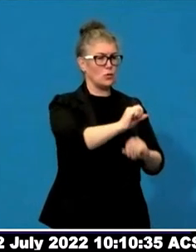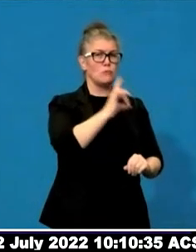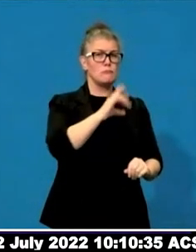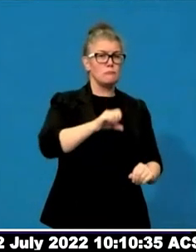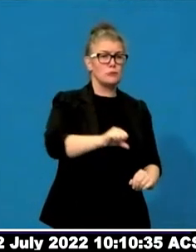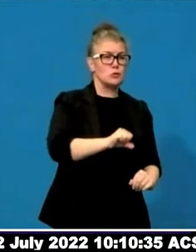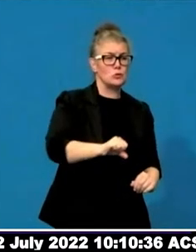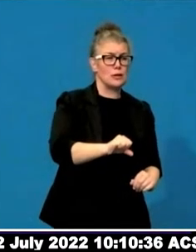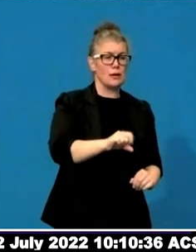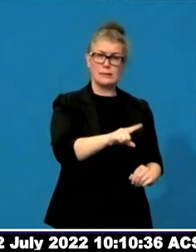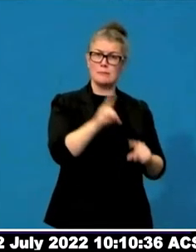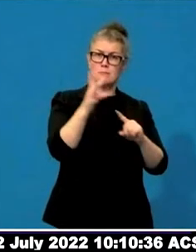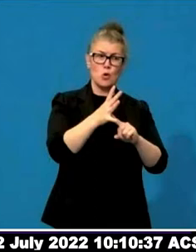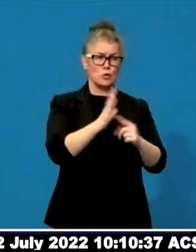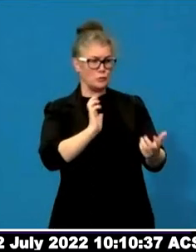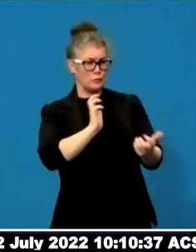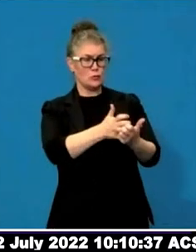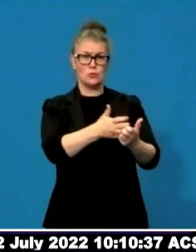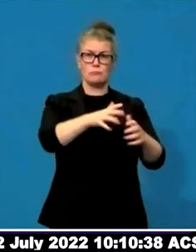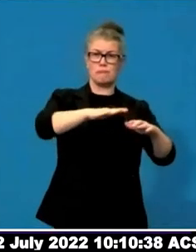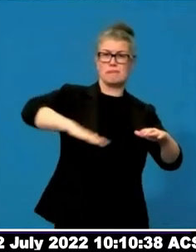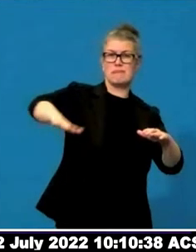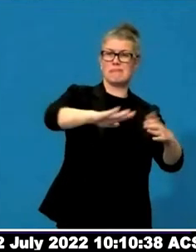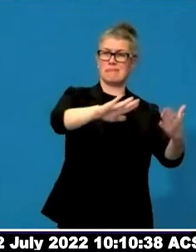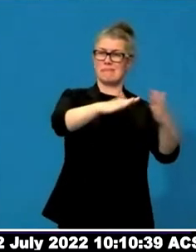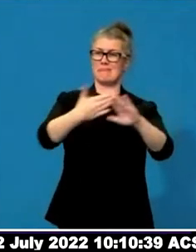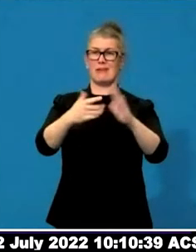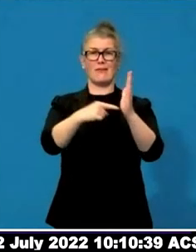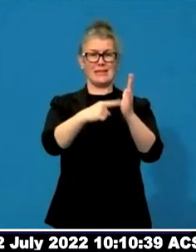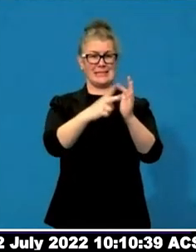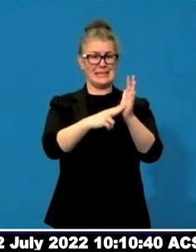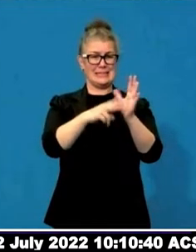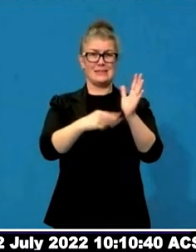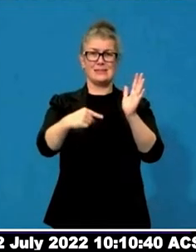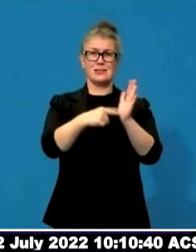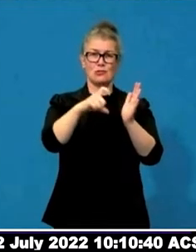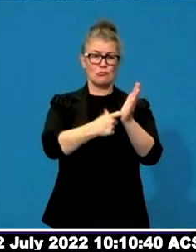that suits the conditions of Tennant Creek? For the road?